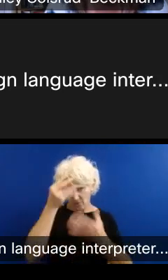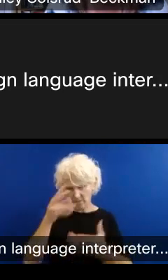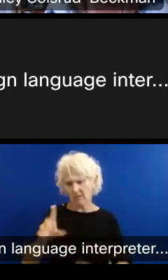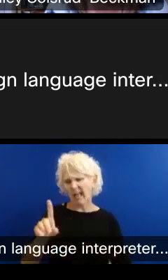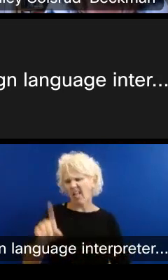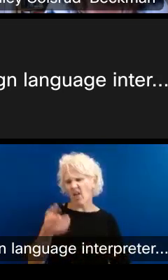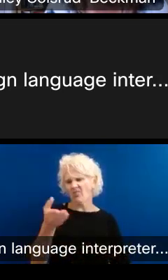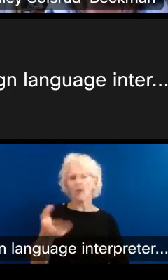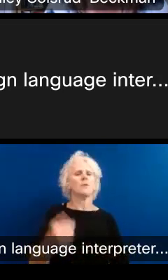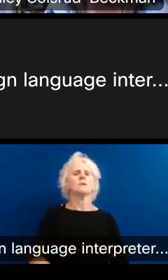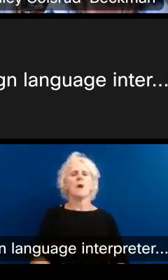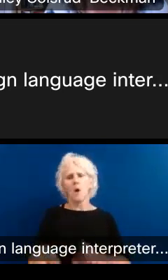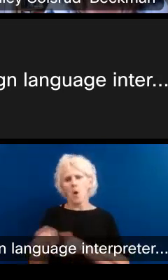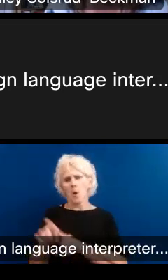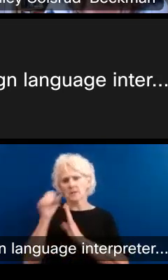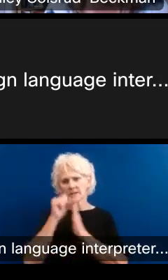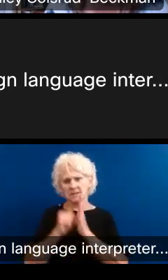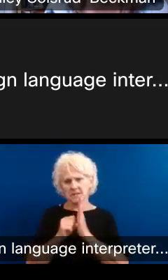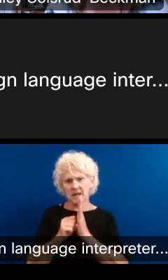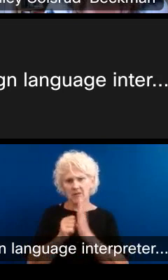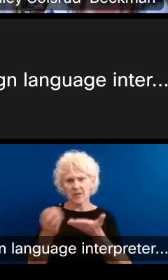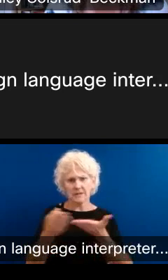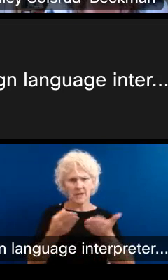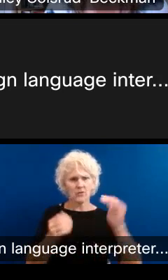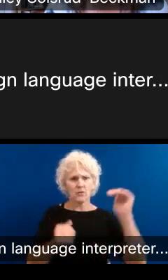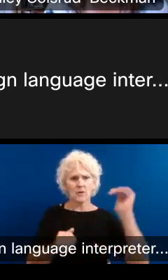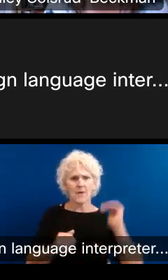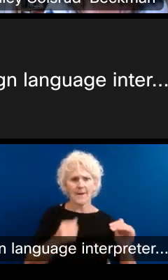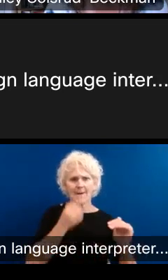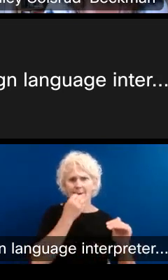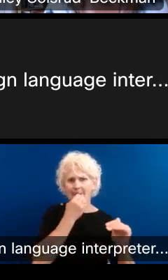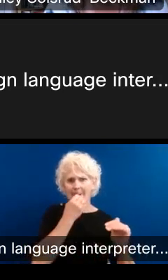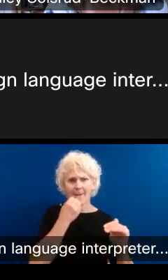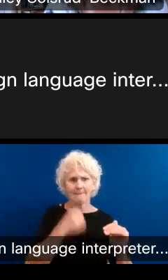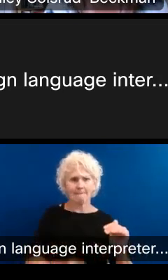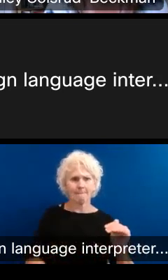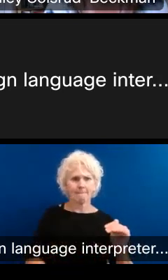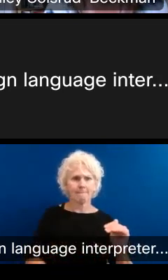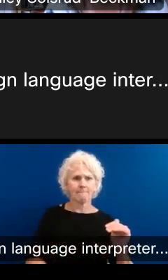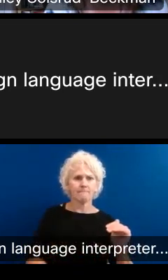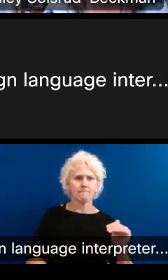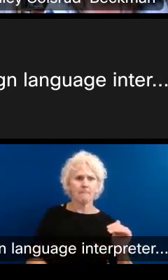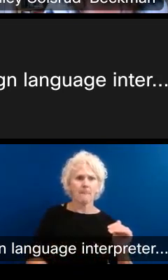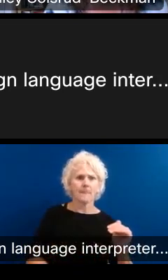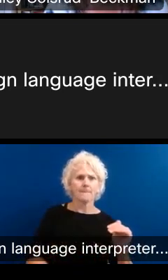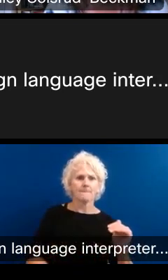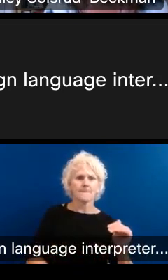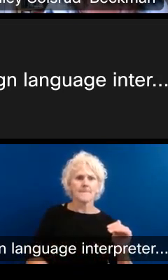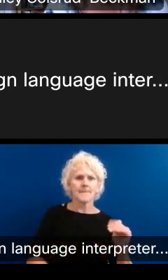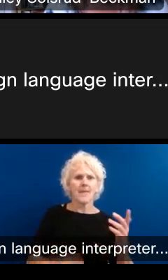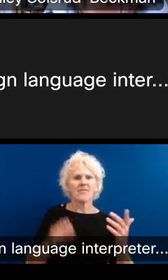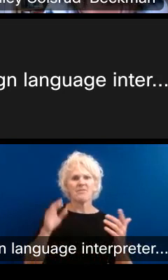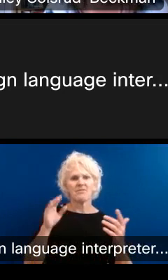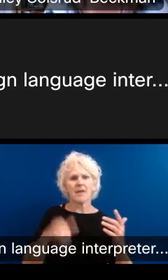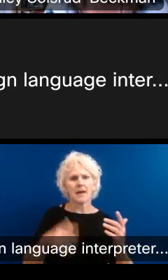as well as the state operated services. Intensive Treatment and Foster Care is a service that can be